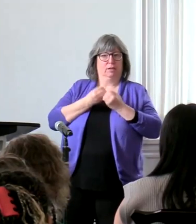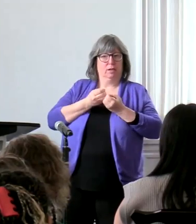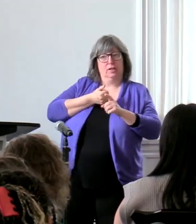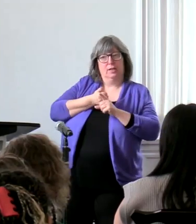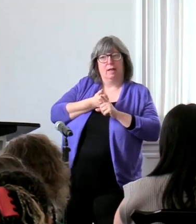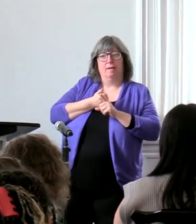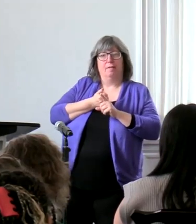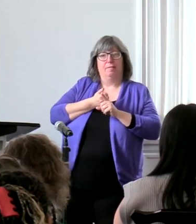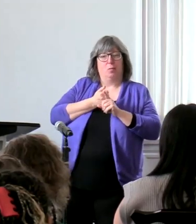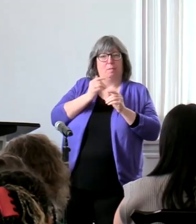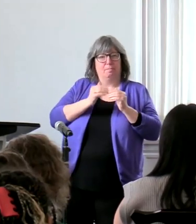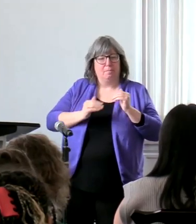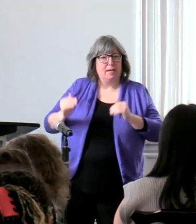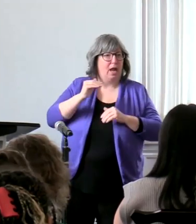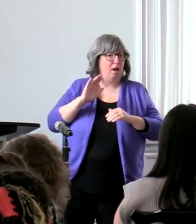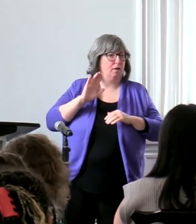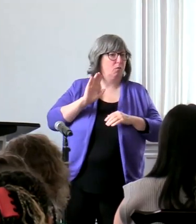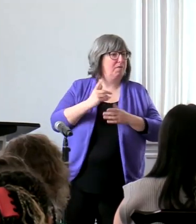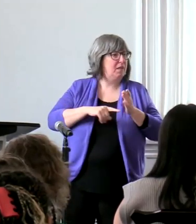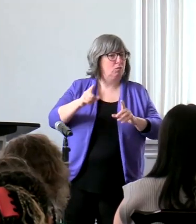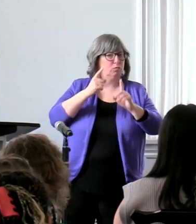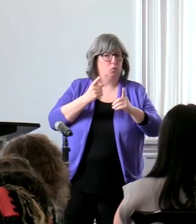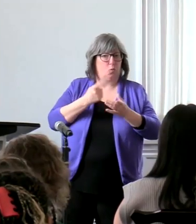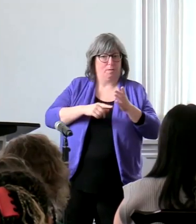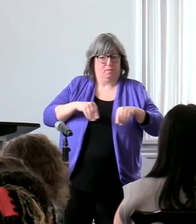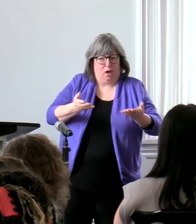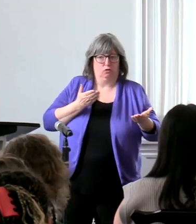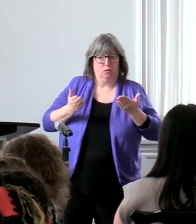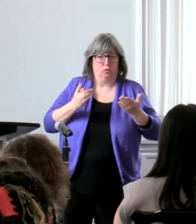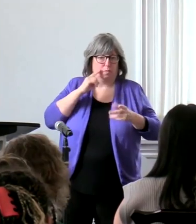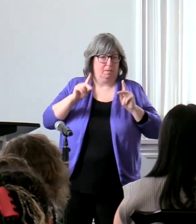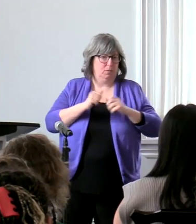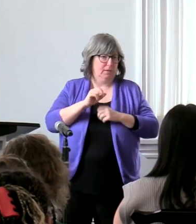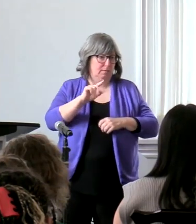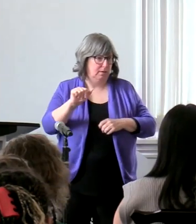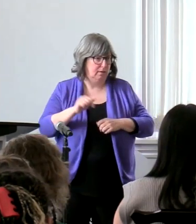that going beyond the mandate in service for persons with disabilities.